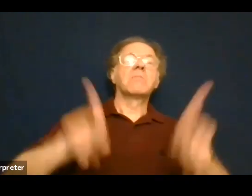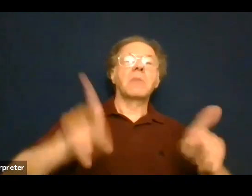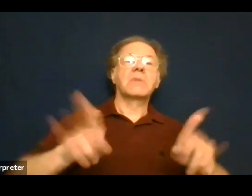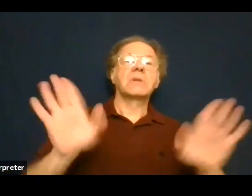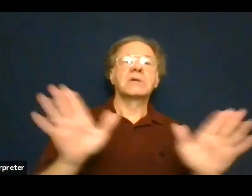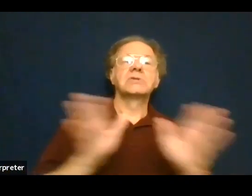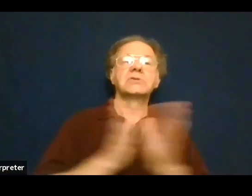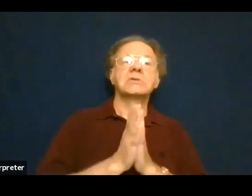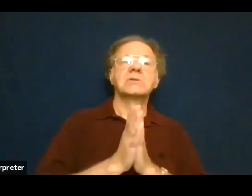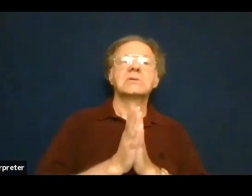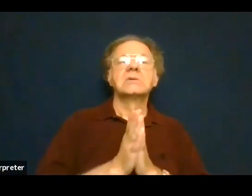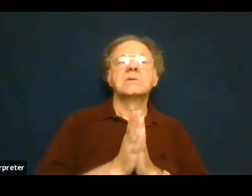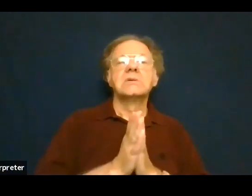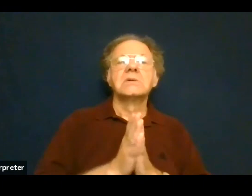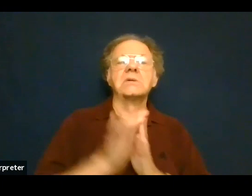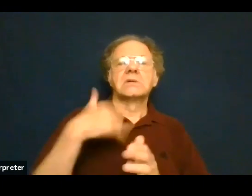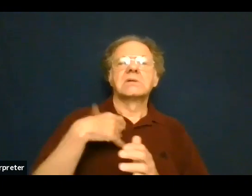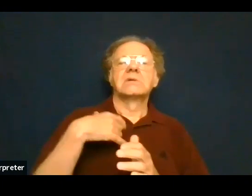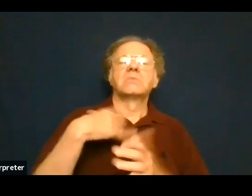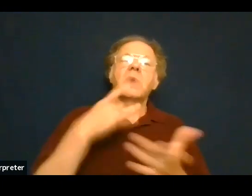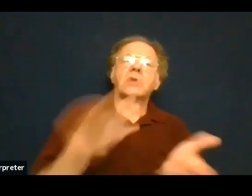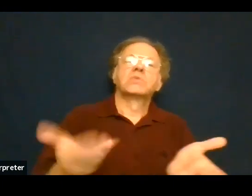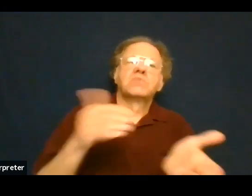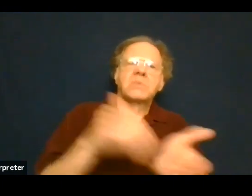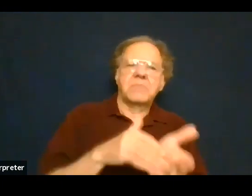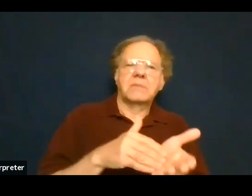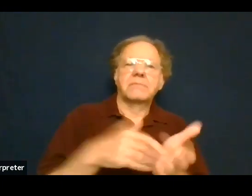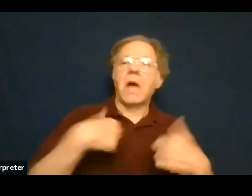So I'd just like to reiterate that I'm not a clinician.